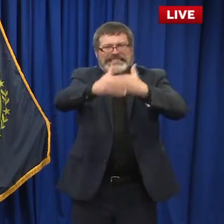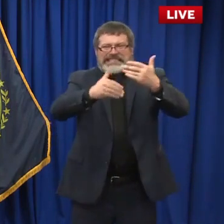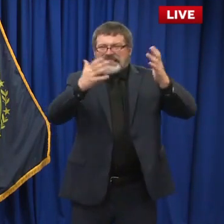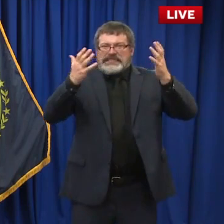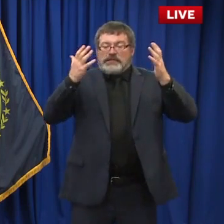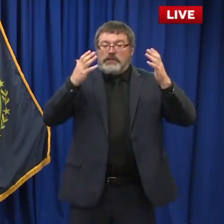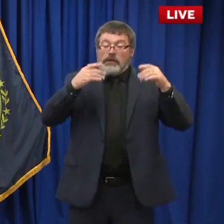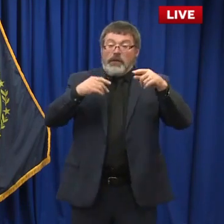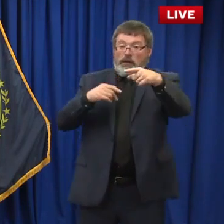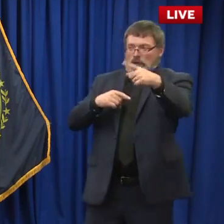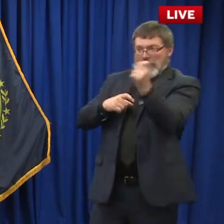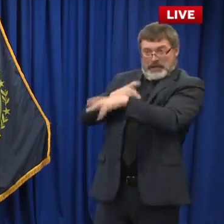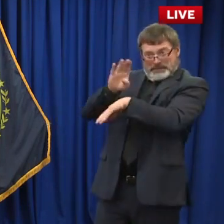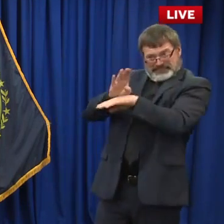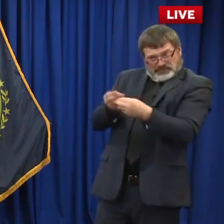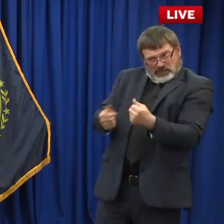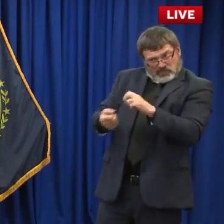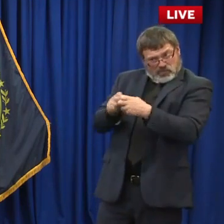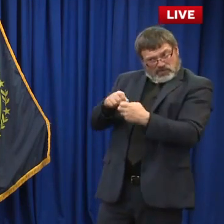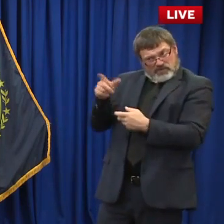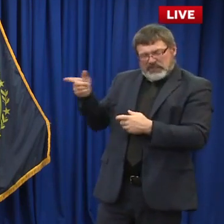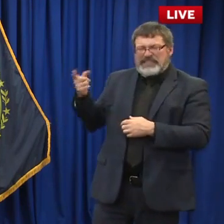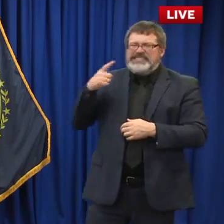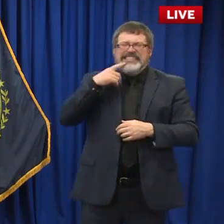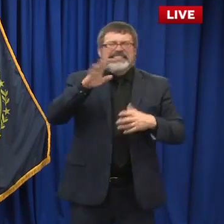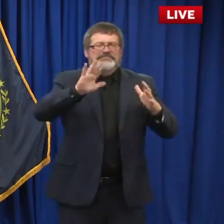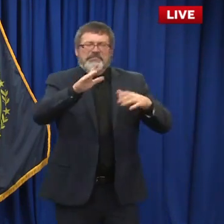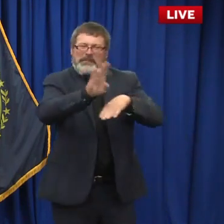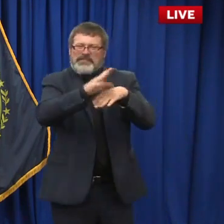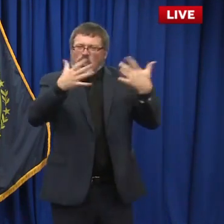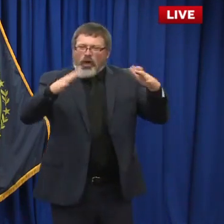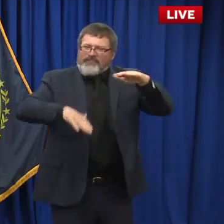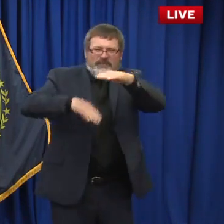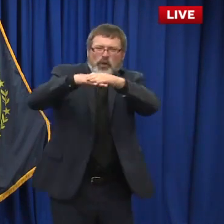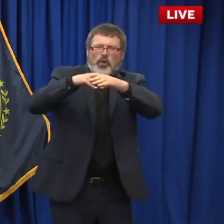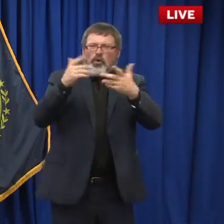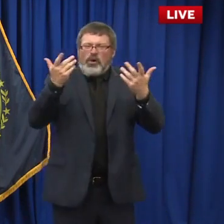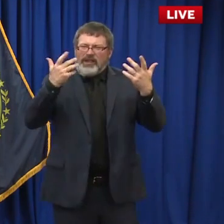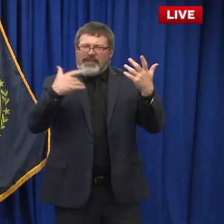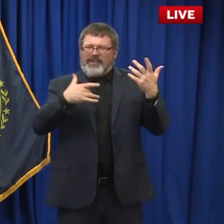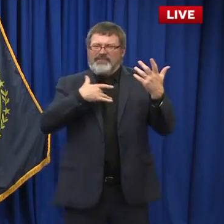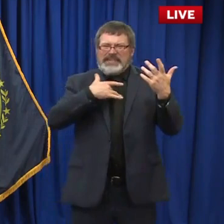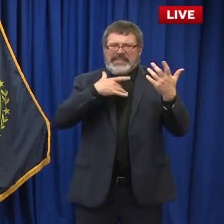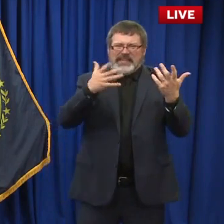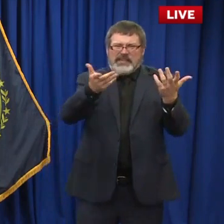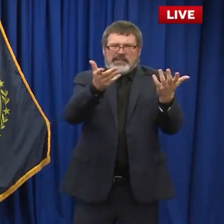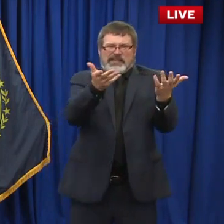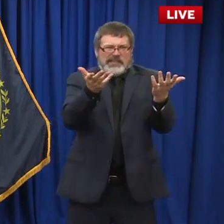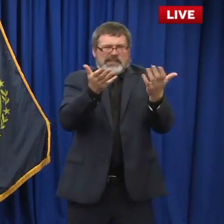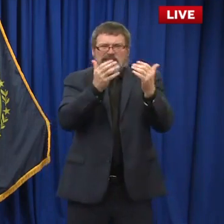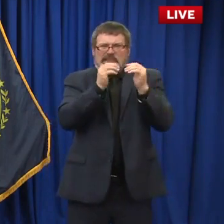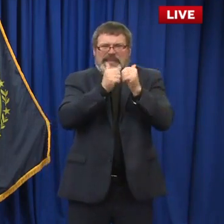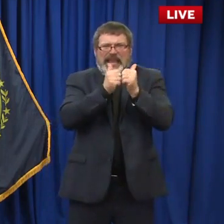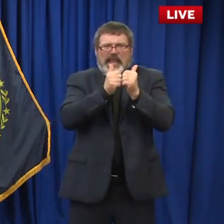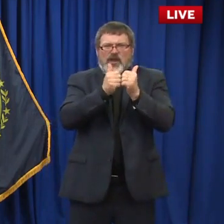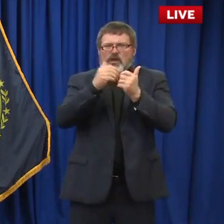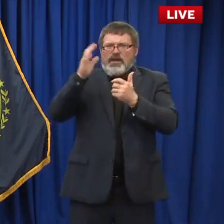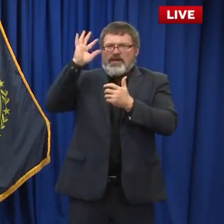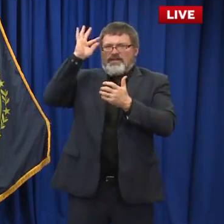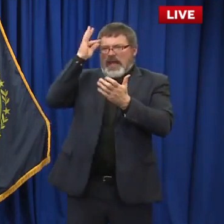I'M NOT GOING TO PROMISE THAT THE PROBLEM GETS SOLVED. I'M NOT GOING TO SPEAK ON BEHALF OF THE ENTIRE AMERICAN MARKET THAT THE PROBLEM GETS SOLVED, BUT THERE'S SUCH INCENTIVE TO DO IT.